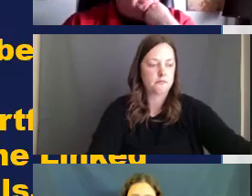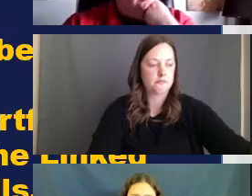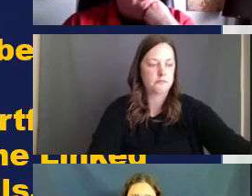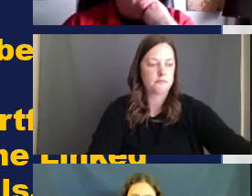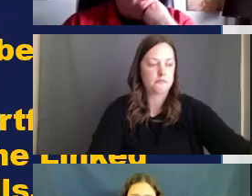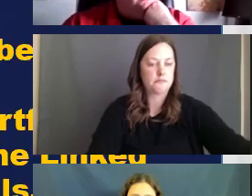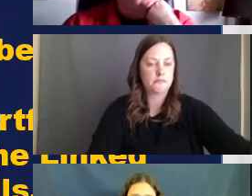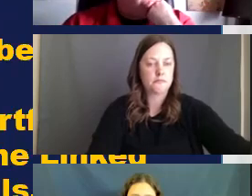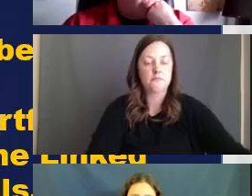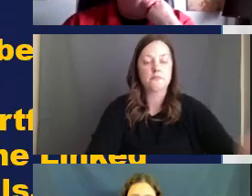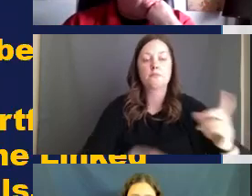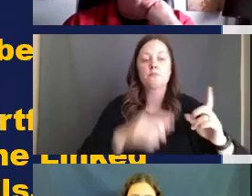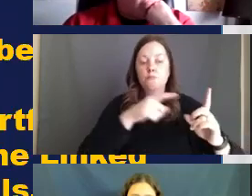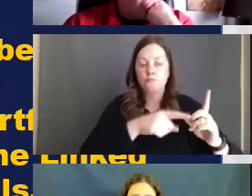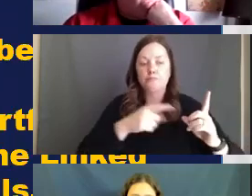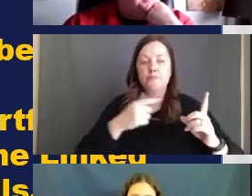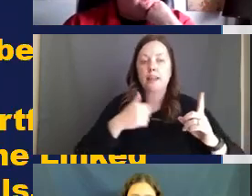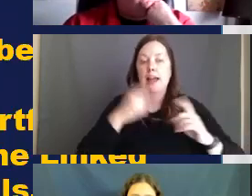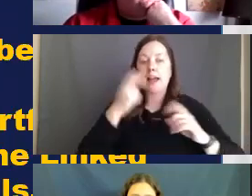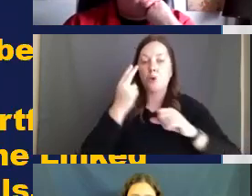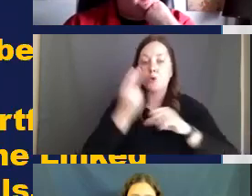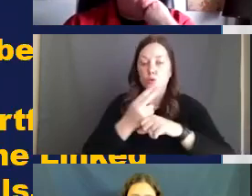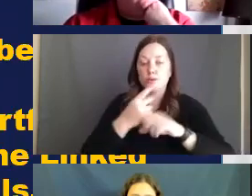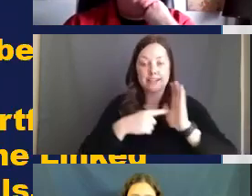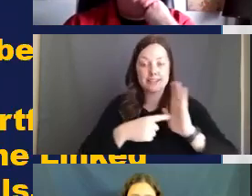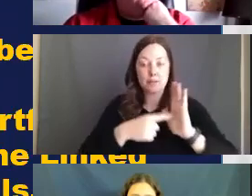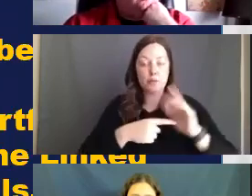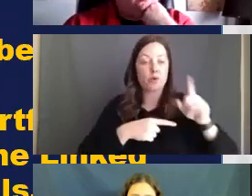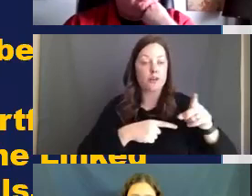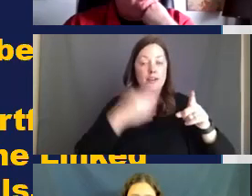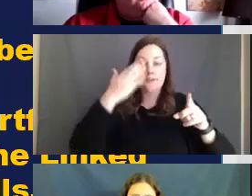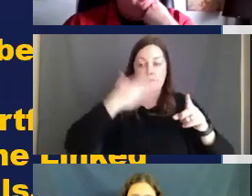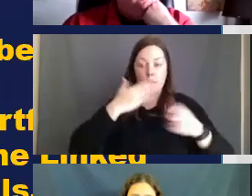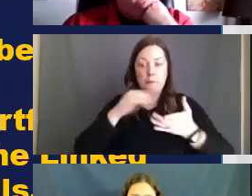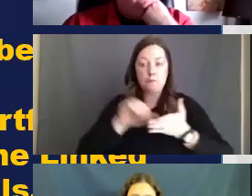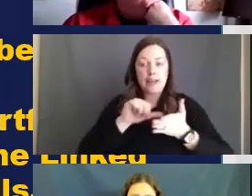they can pull up each slide and hit the audio and it would then talk for them